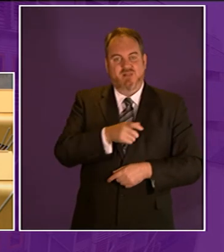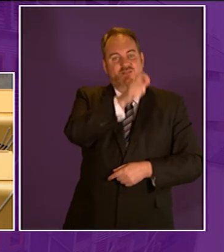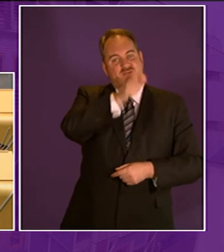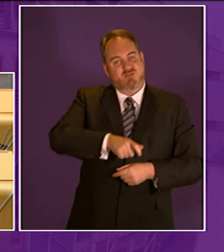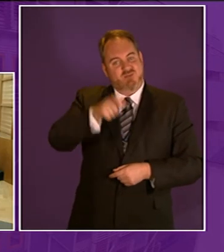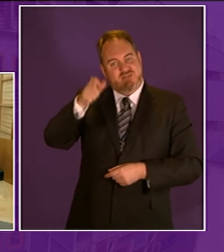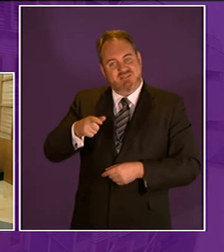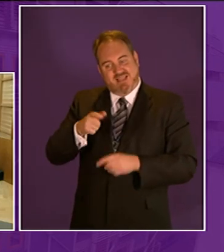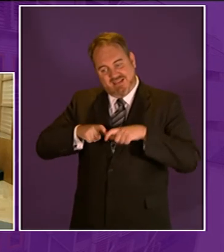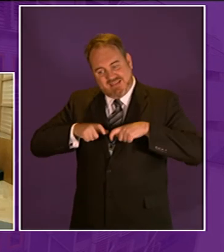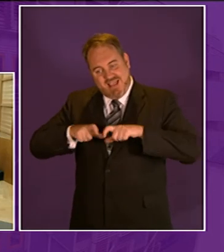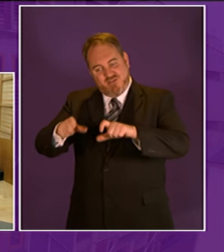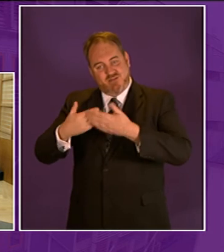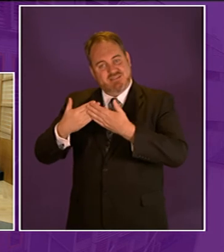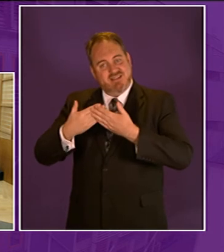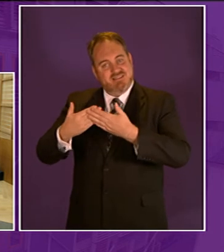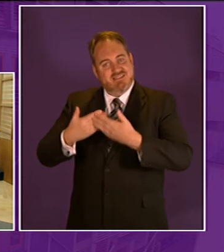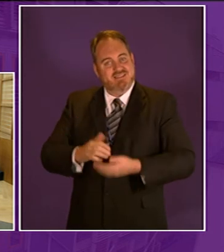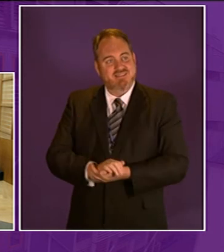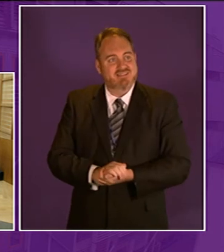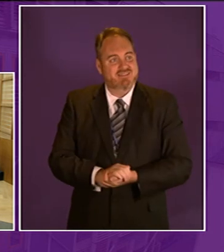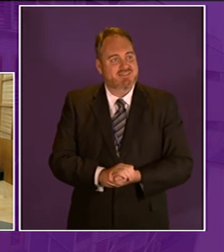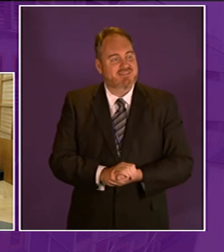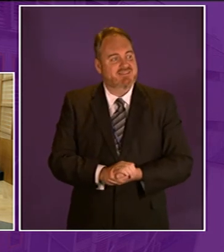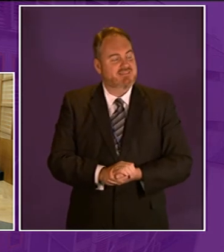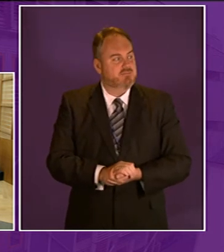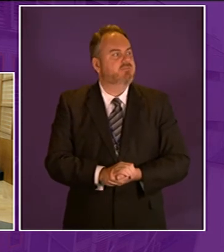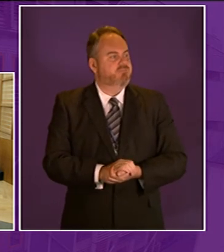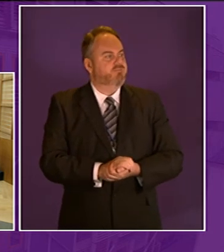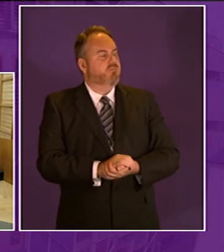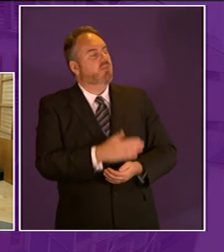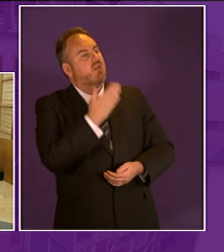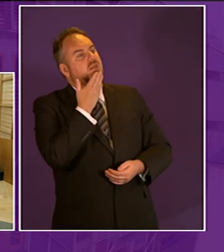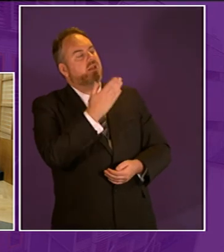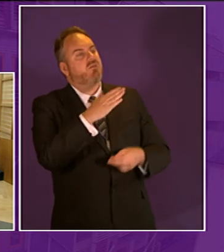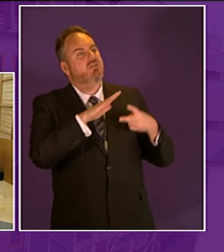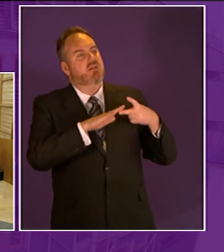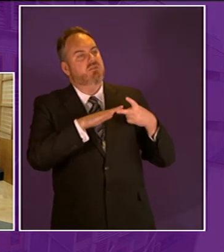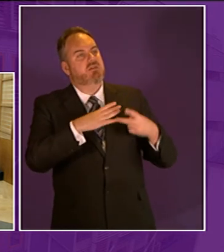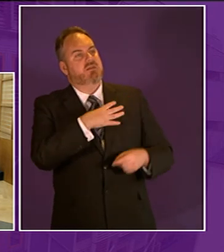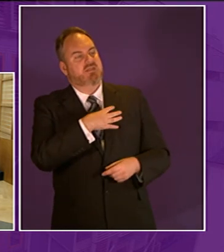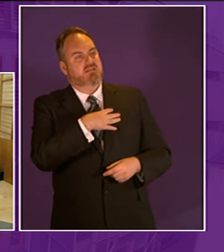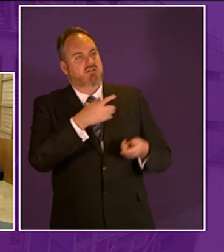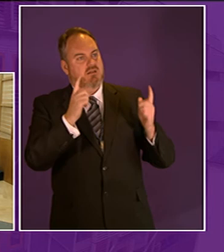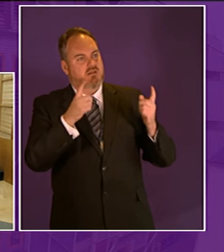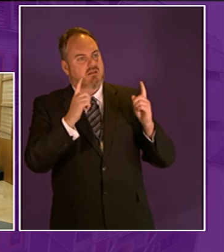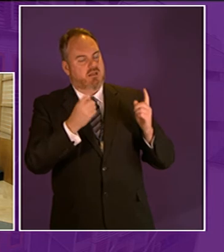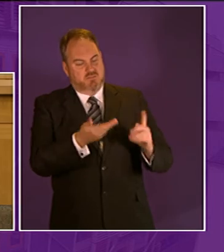Tavish Scott (Shetland Islands) (LD): I thank the Deputy First Minister for advance sight of the statement.